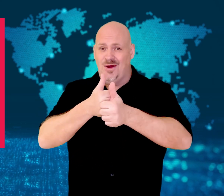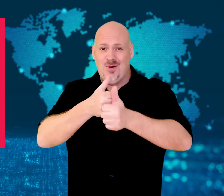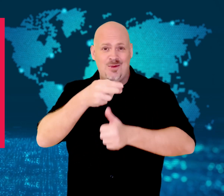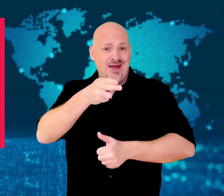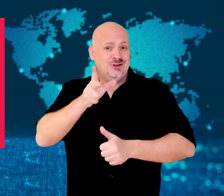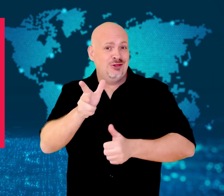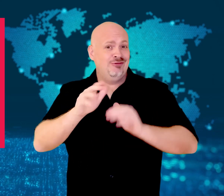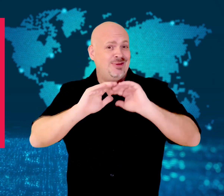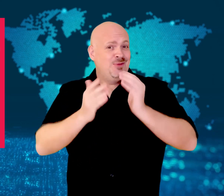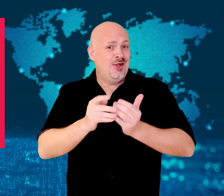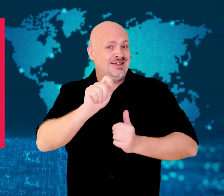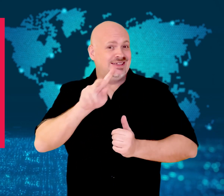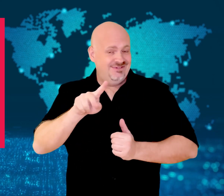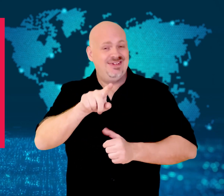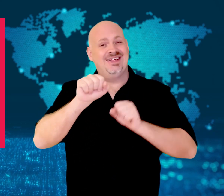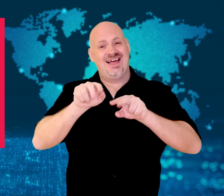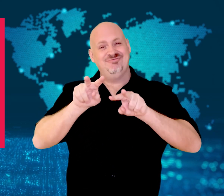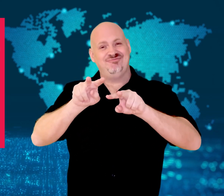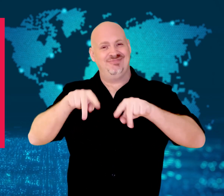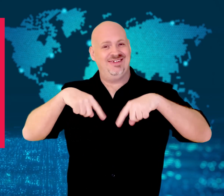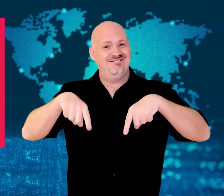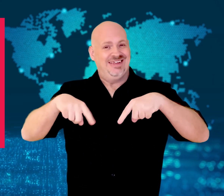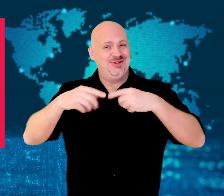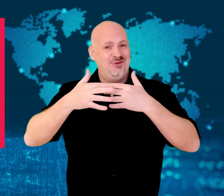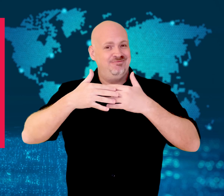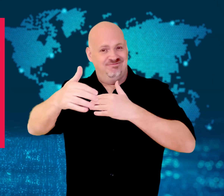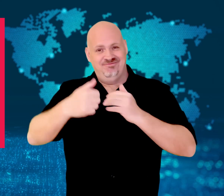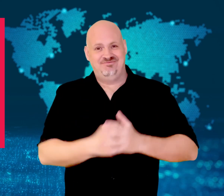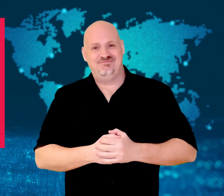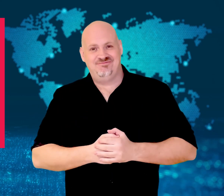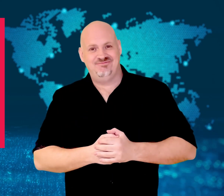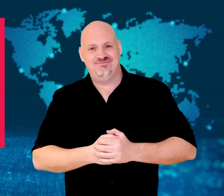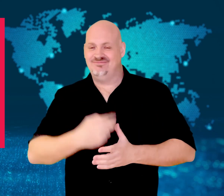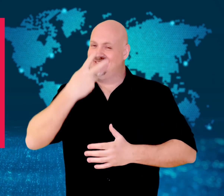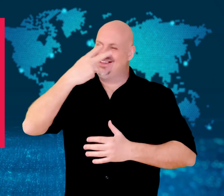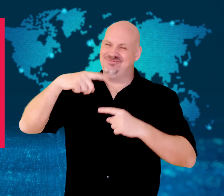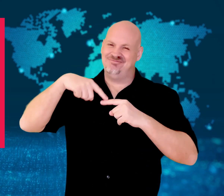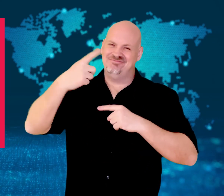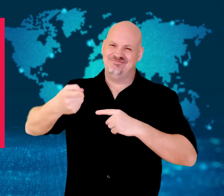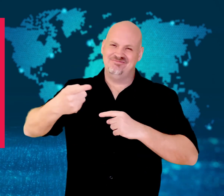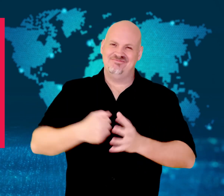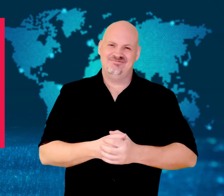and follow H3 World TV to get new video updates! See you next time!